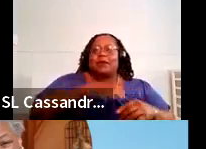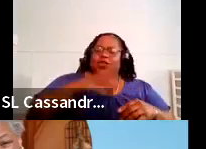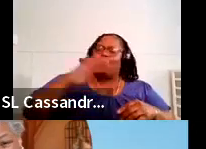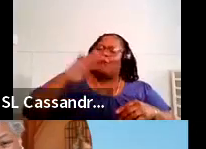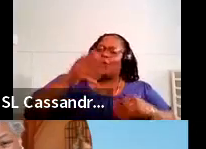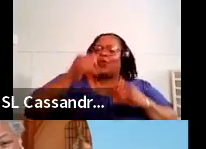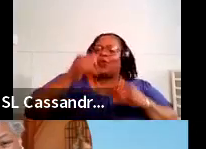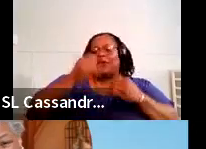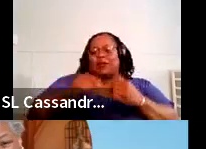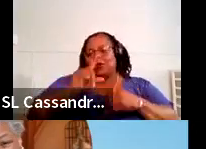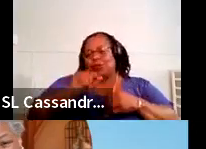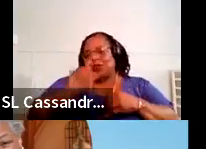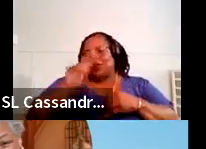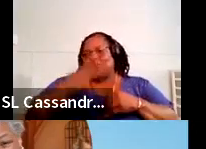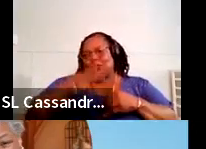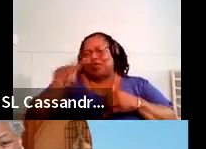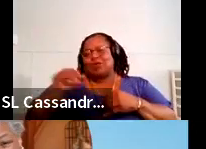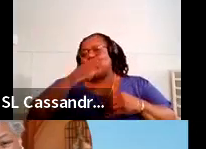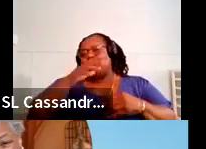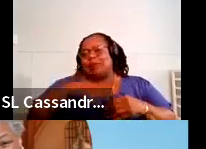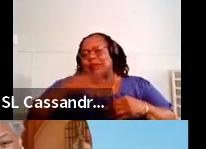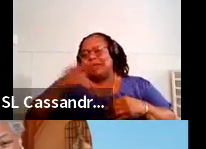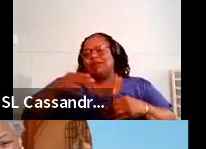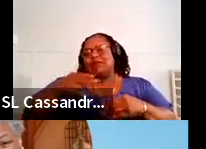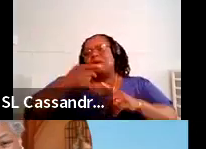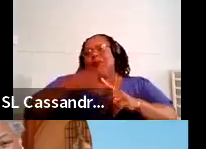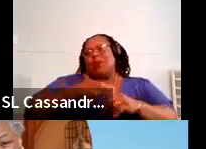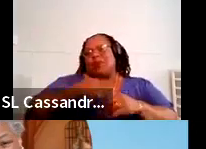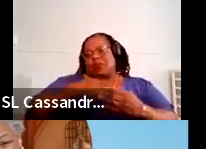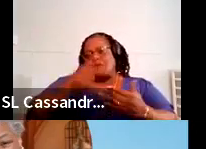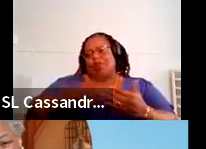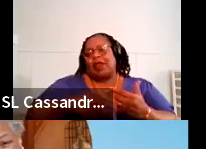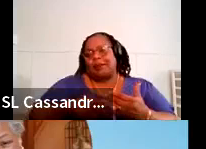Human Relations Commission's fourth and final 2022 Women's fourth and final 2022 Women's fourth and final 2022 Women's History Month Program.